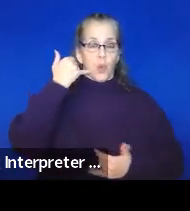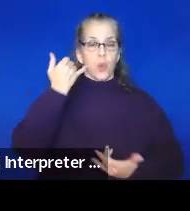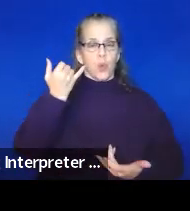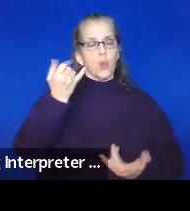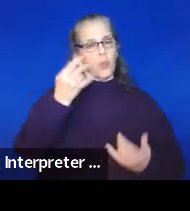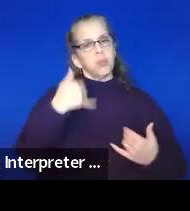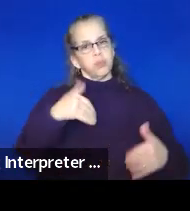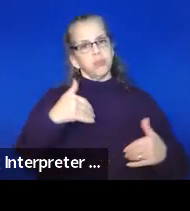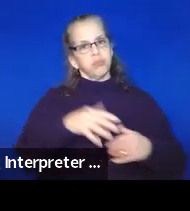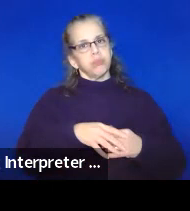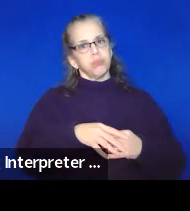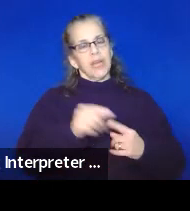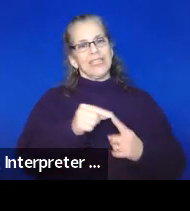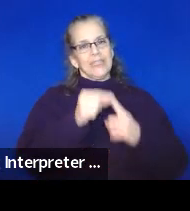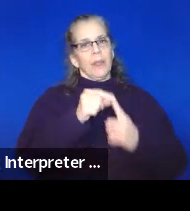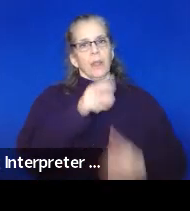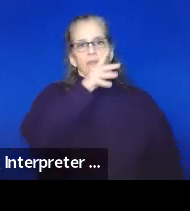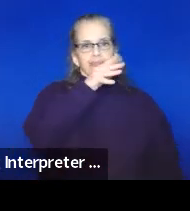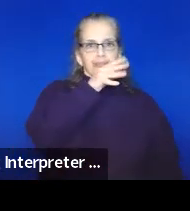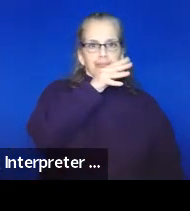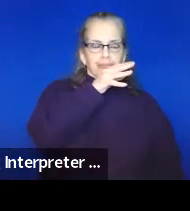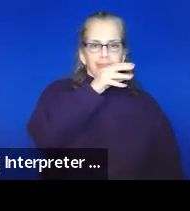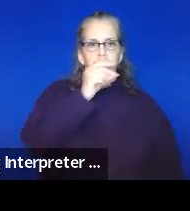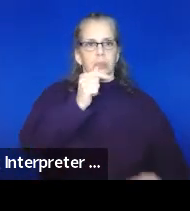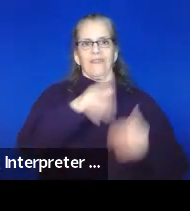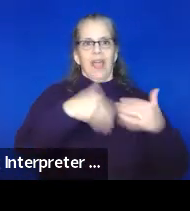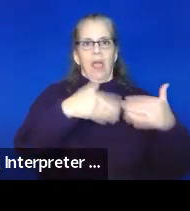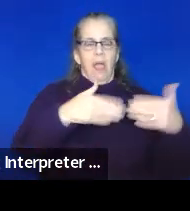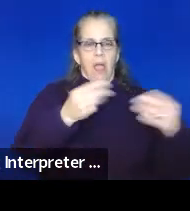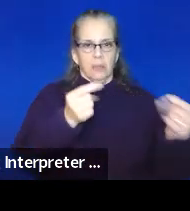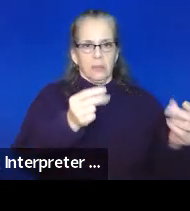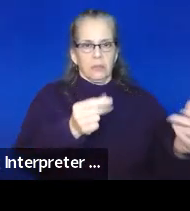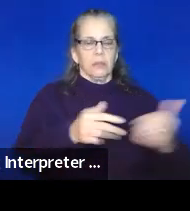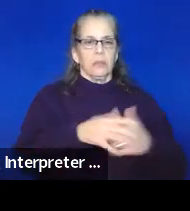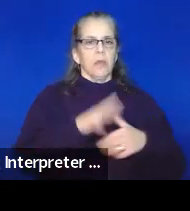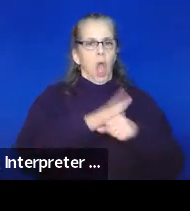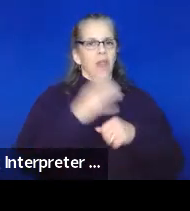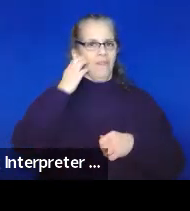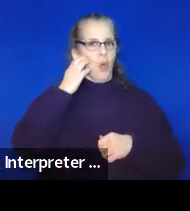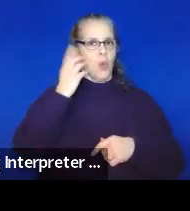They typically are talking very rapidly and clip their speech. And I tell them, I have